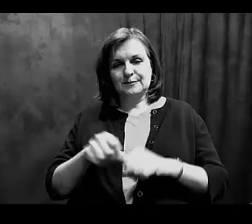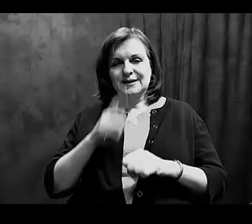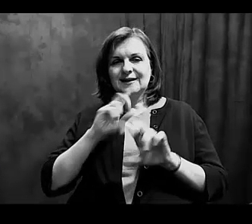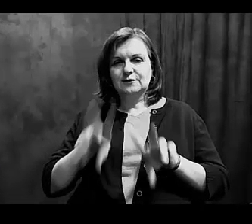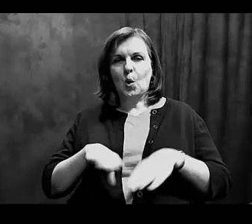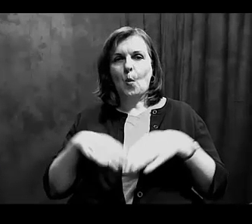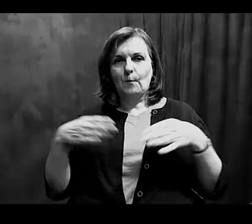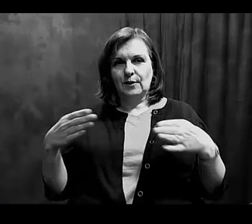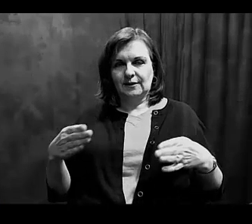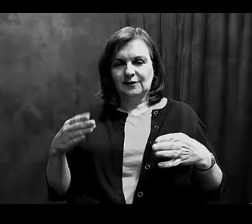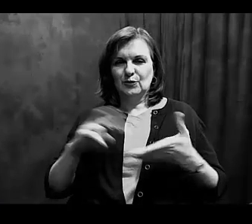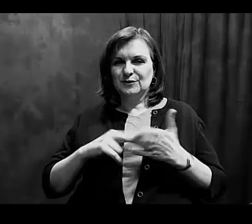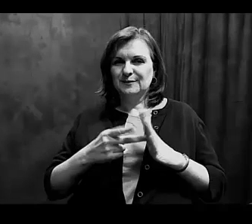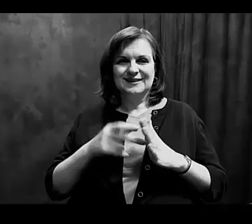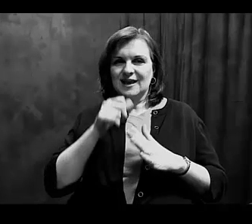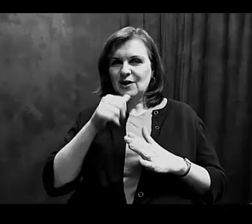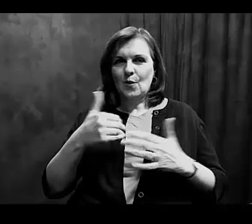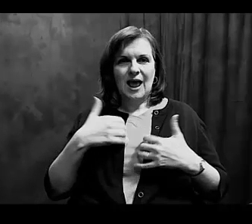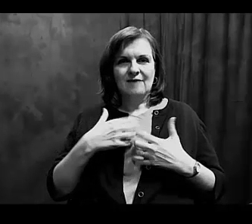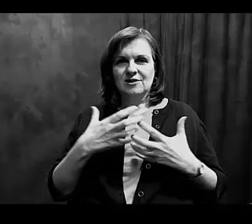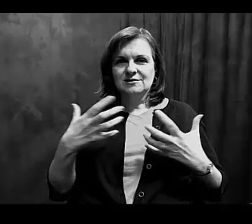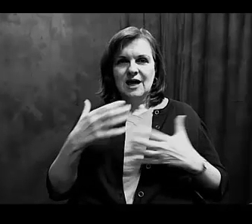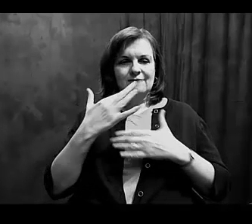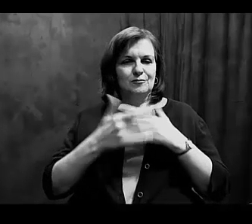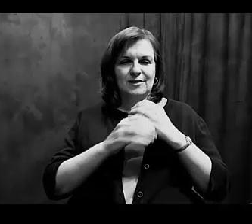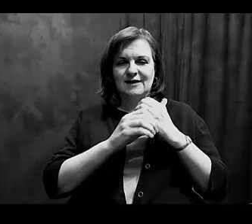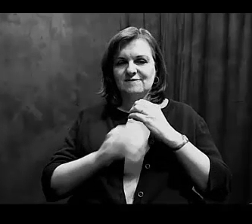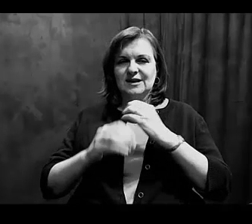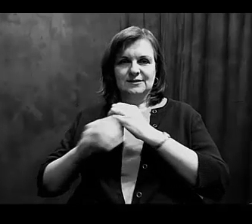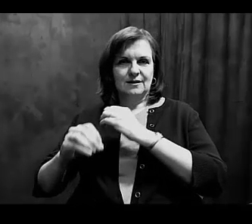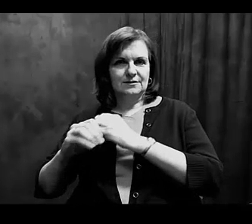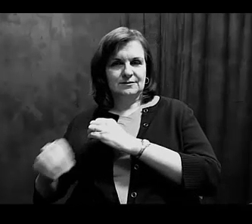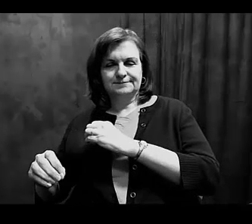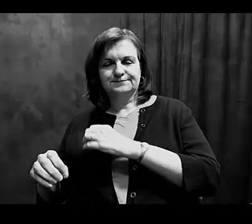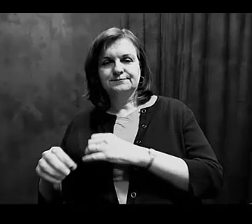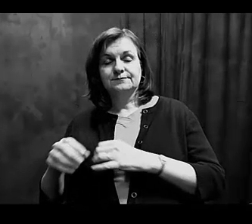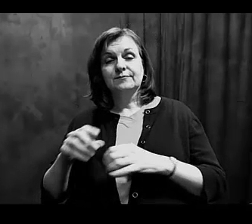meaning that they don't have an extensive amount of blood vessels